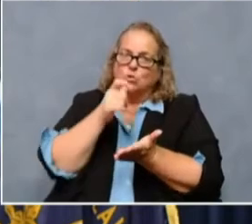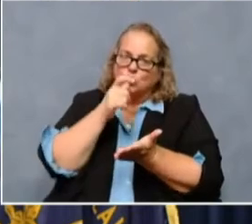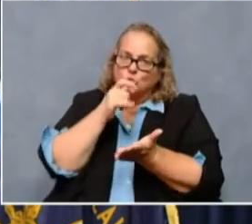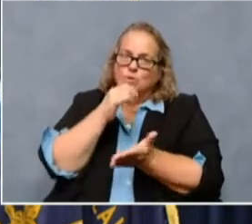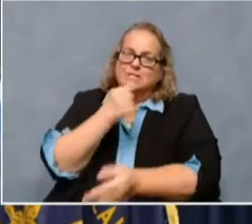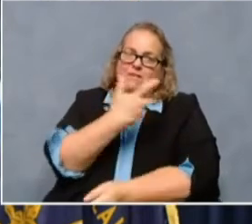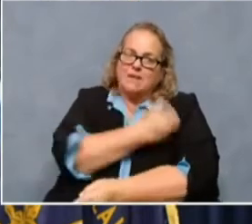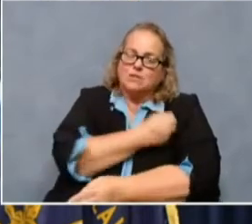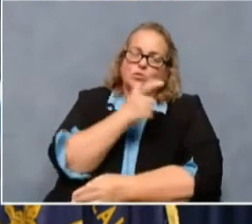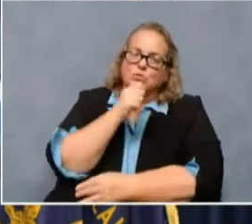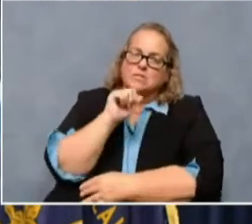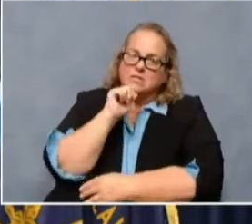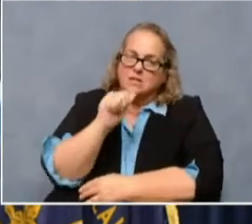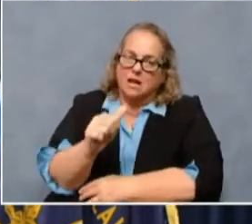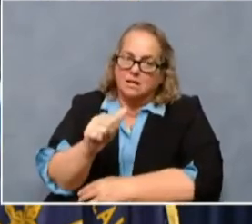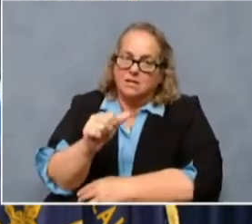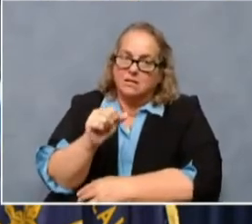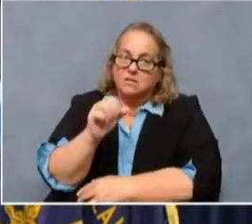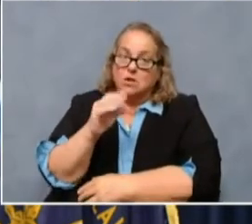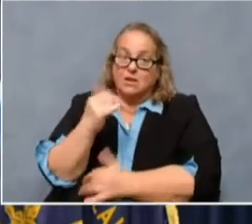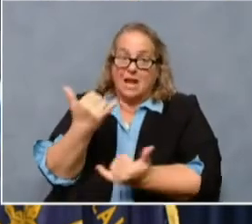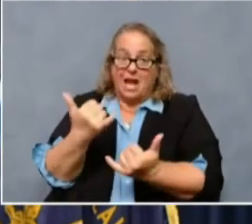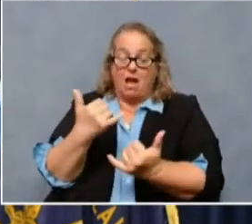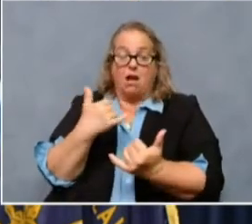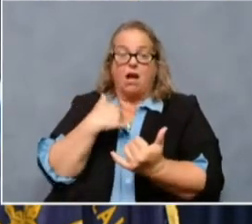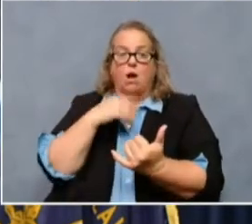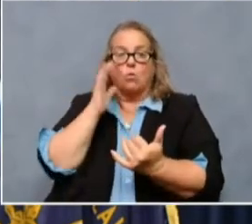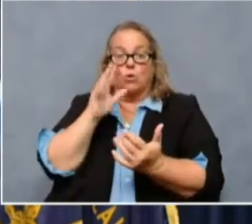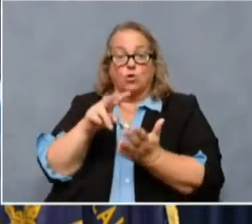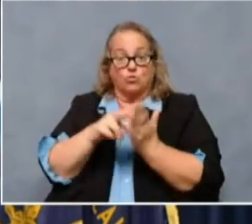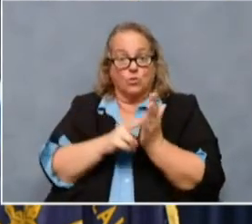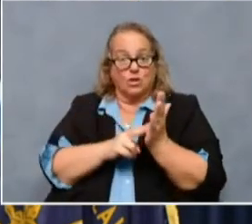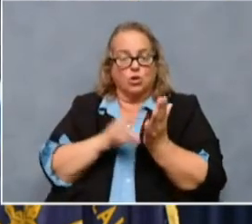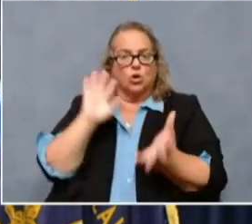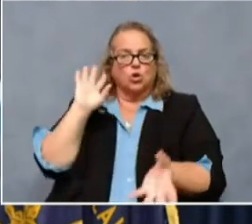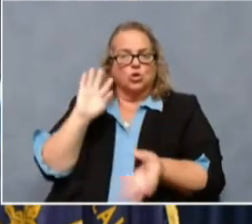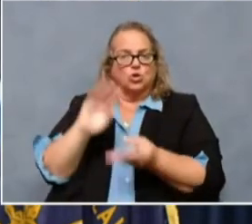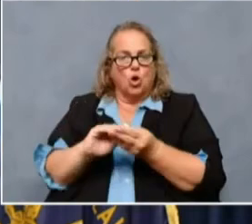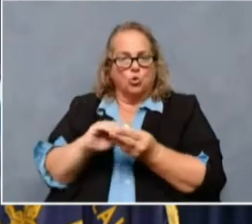to read a total doses not first doses, I'll get to that. Remember we report